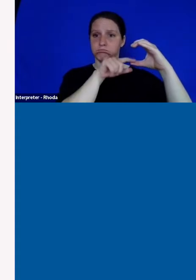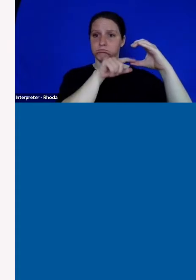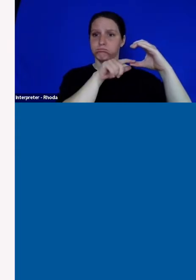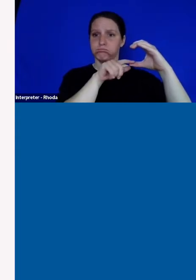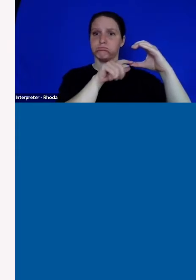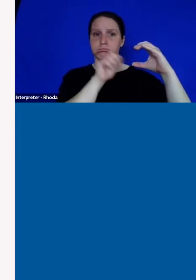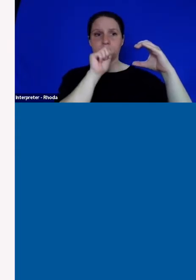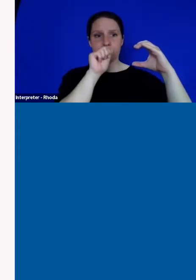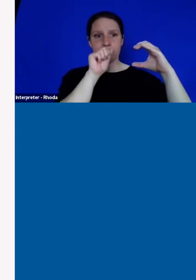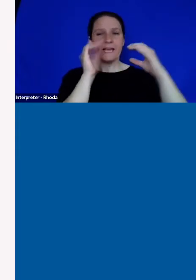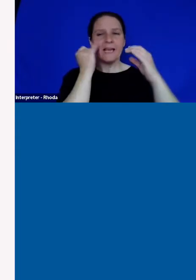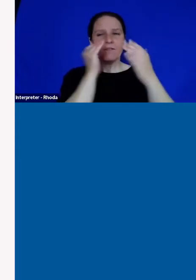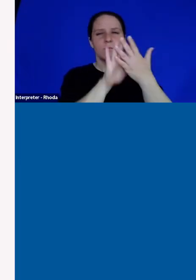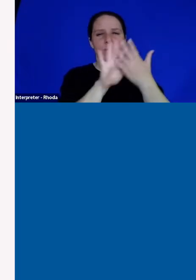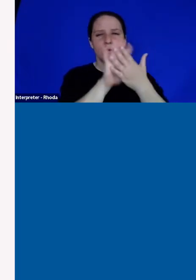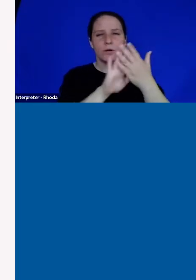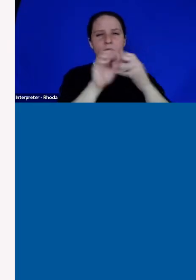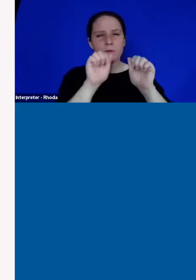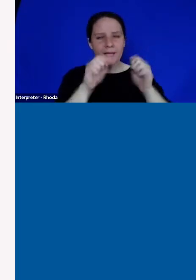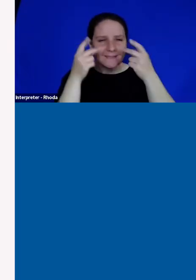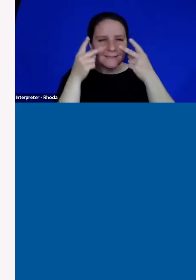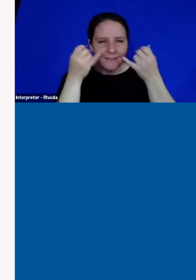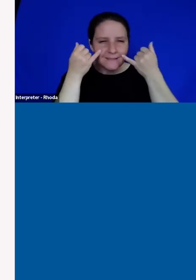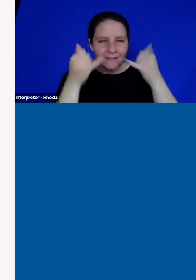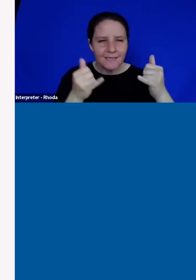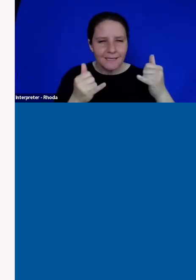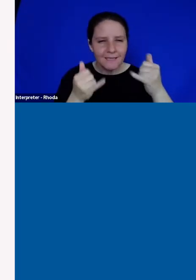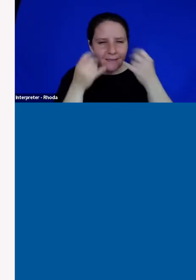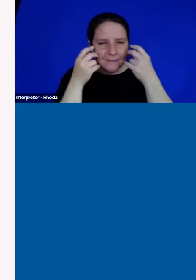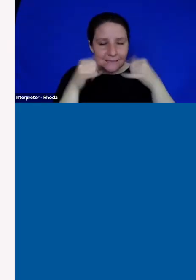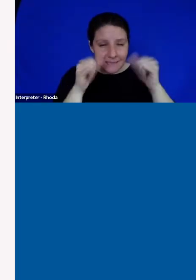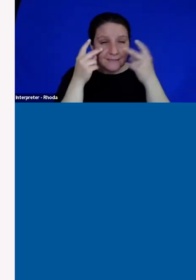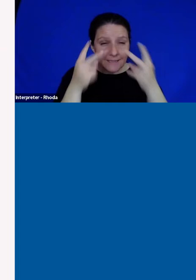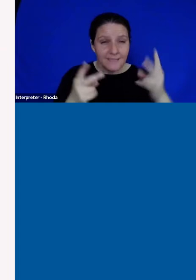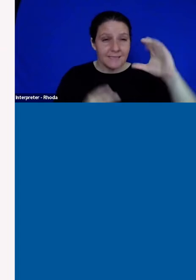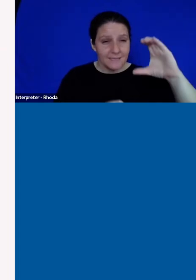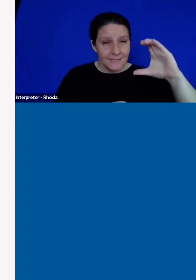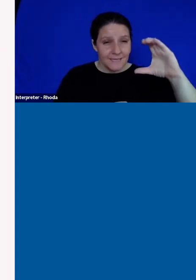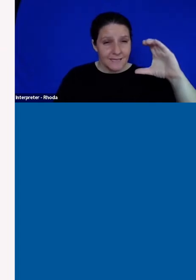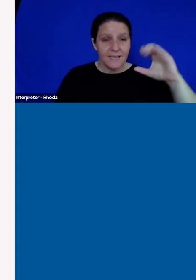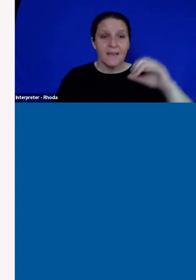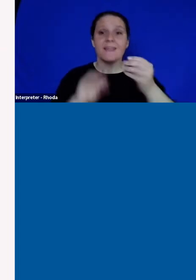you could tell that there's a definite gap. The zero uses this slash through it and a slightly thinner width.